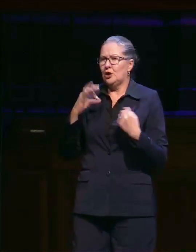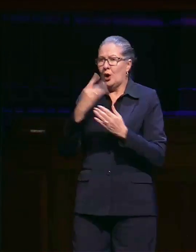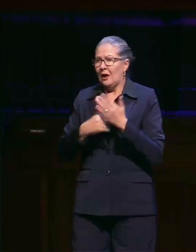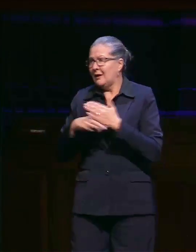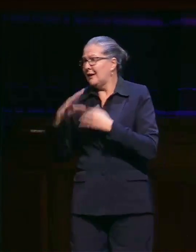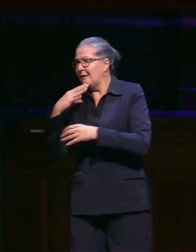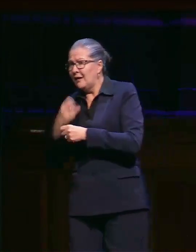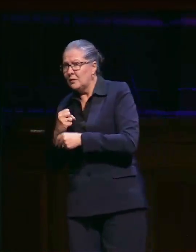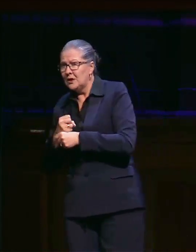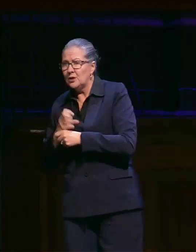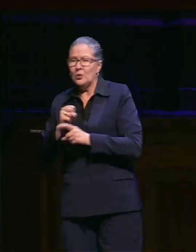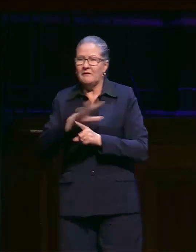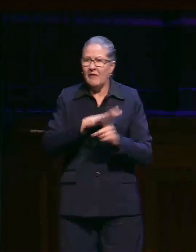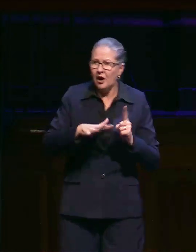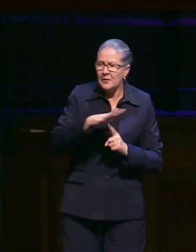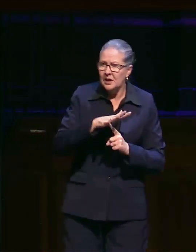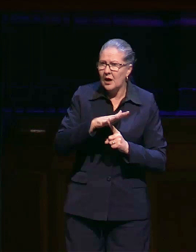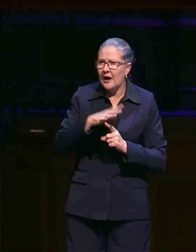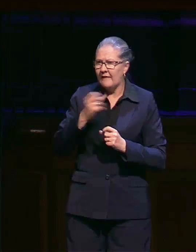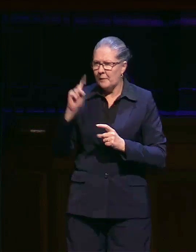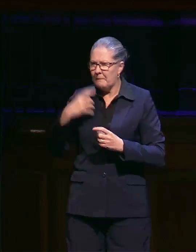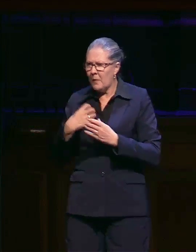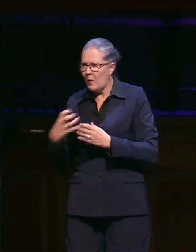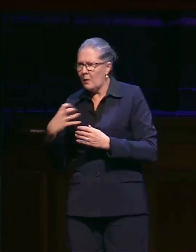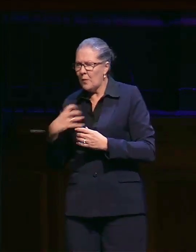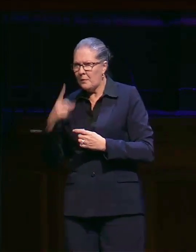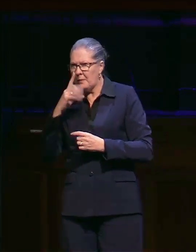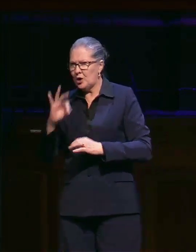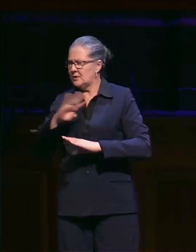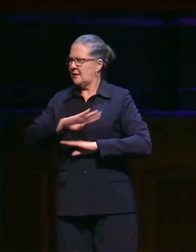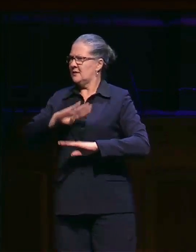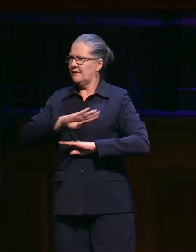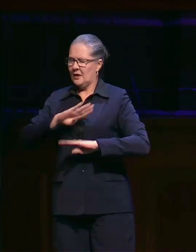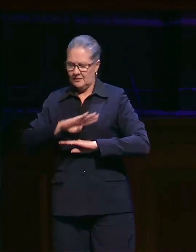of this dissatisfaction has emerged we can start with the state of many